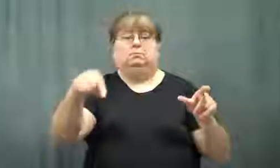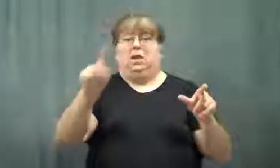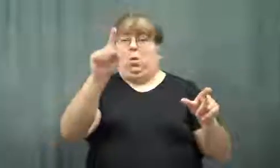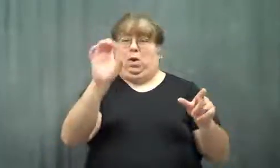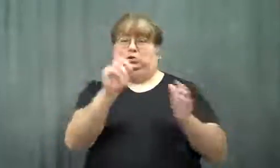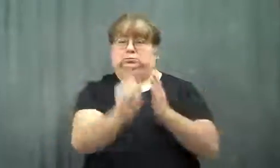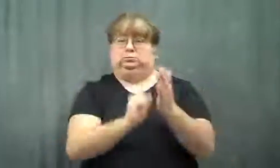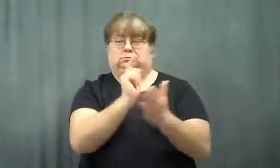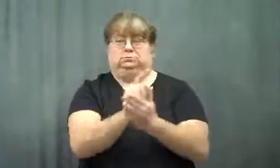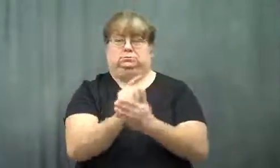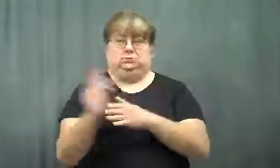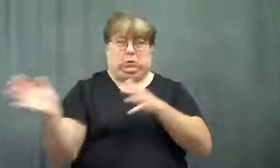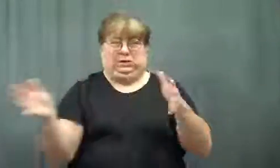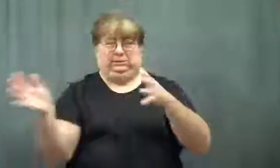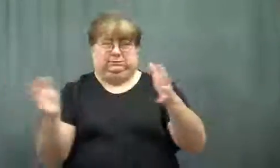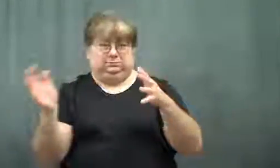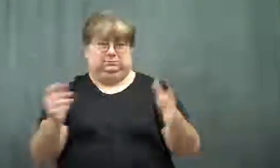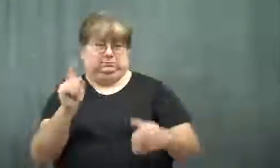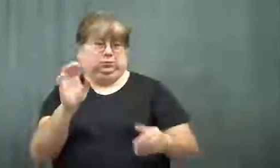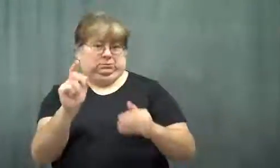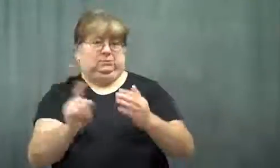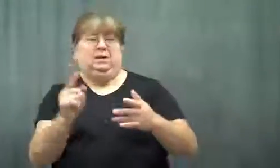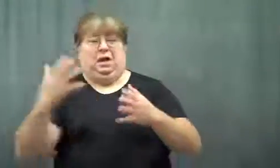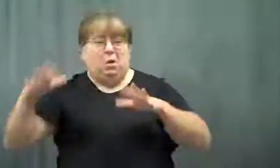The winds are 100mph.